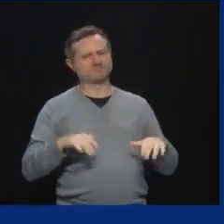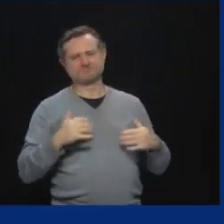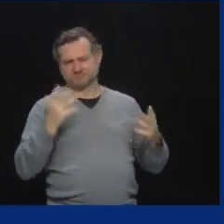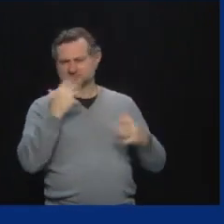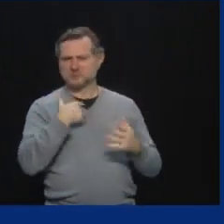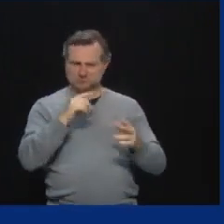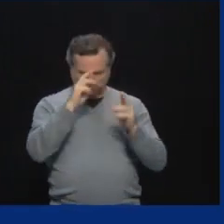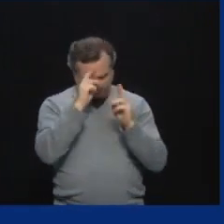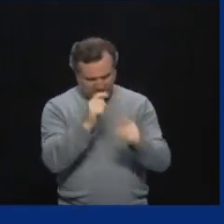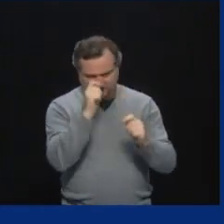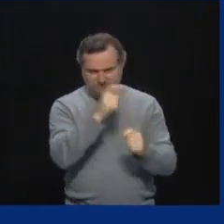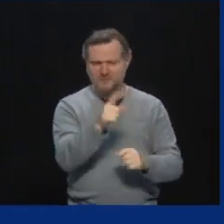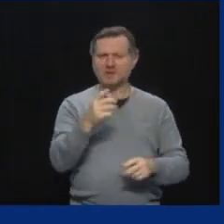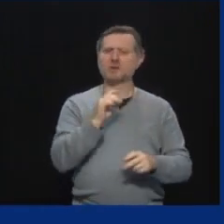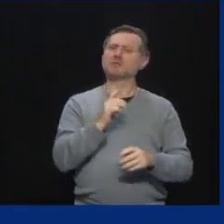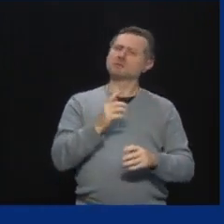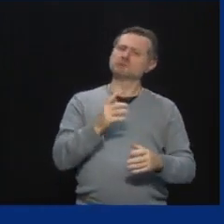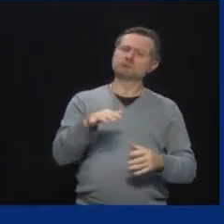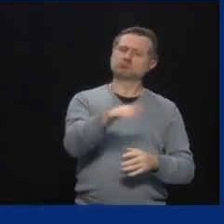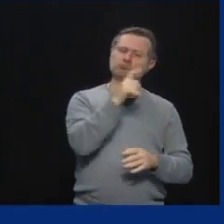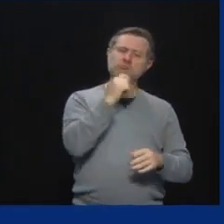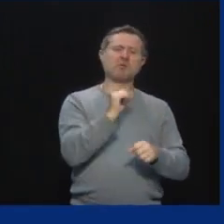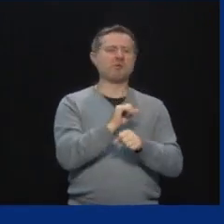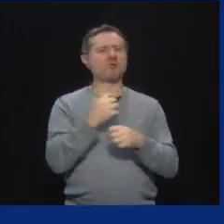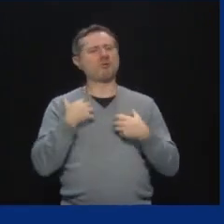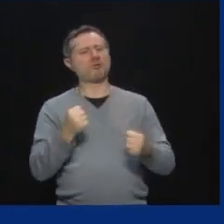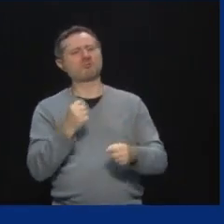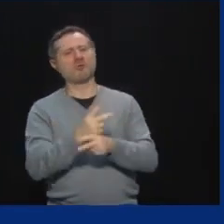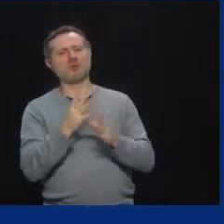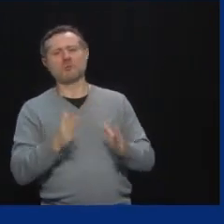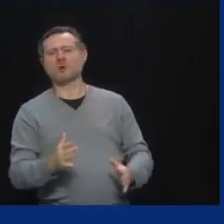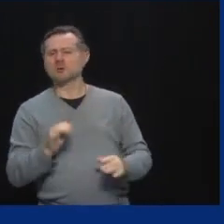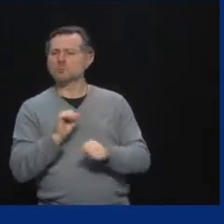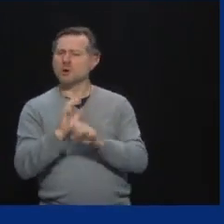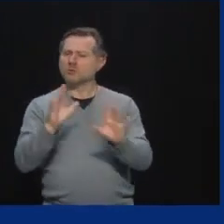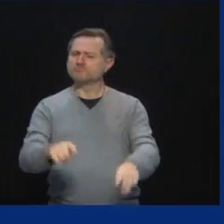what they did over the last year, starting in March of 2020 extraordinary